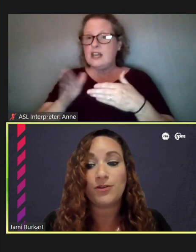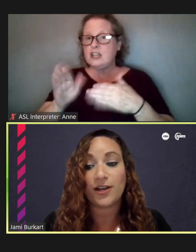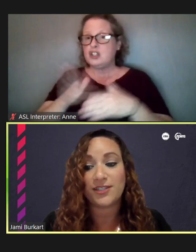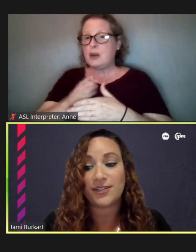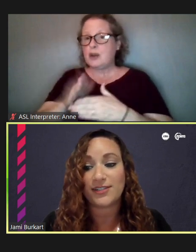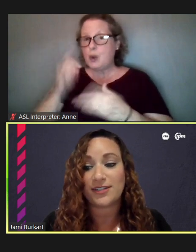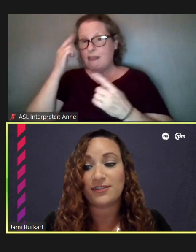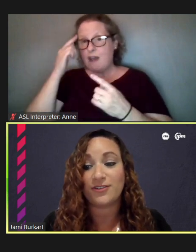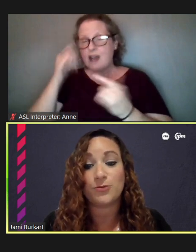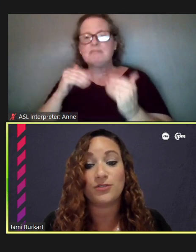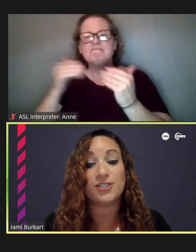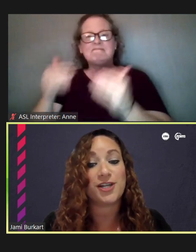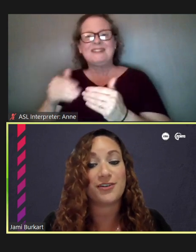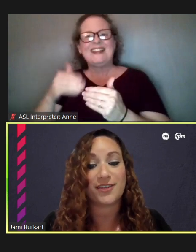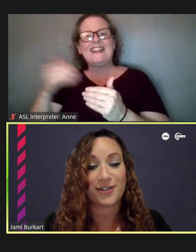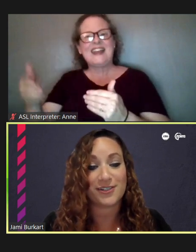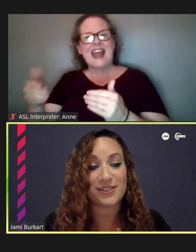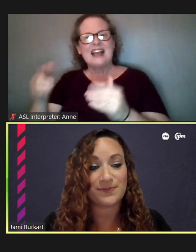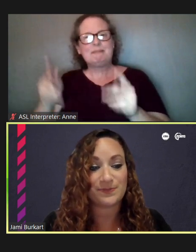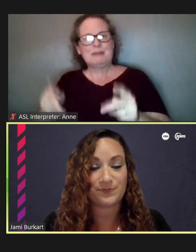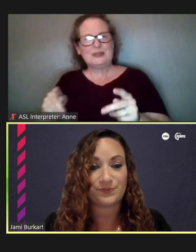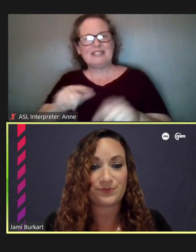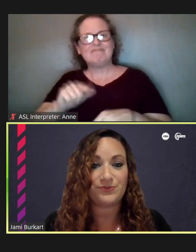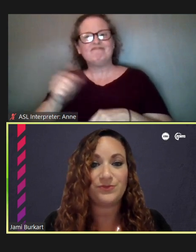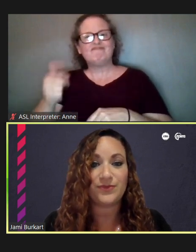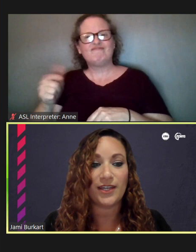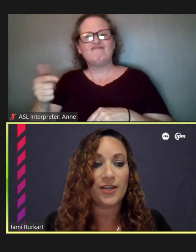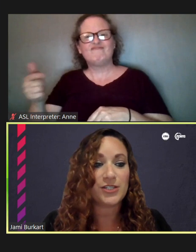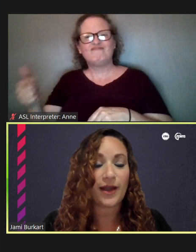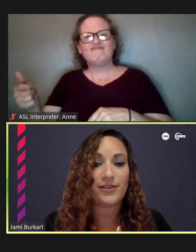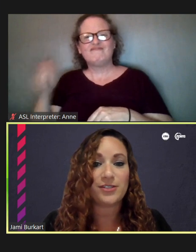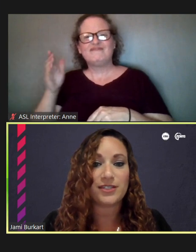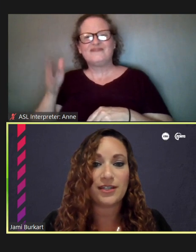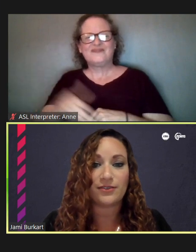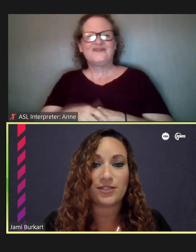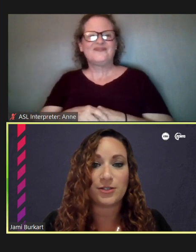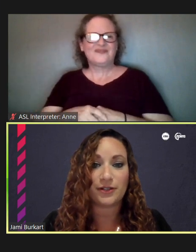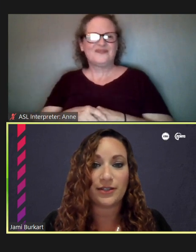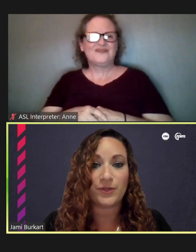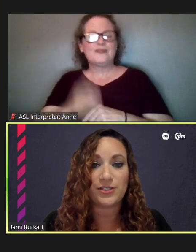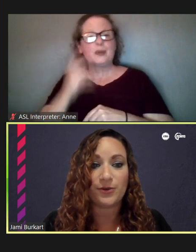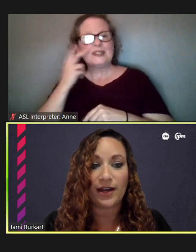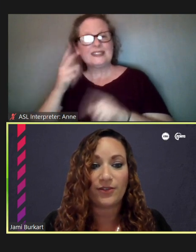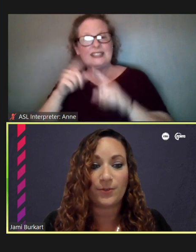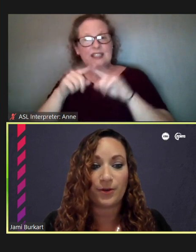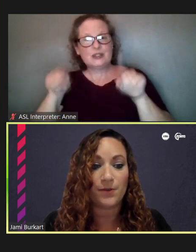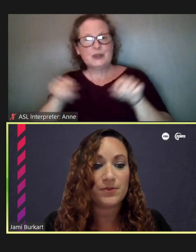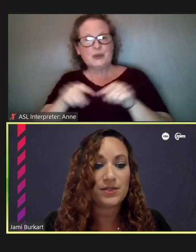move on to the next individual to share theirs. So as you see on the screen, we do have the prompts.